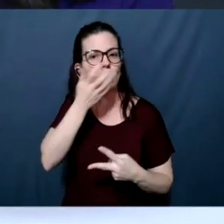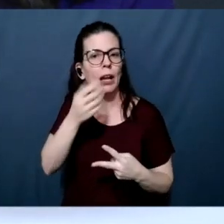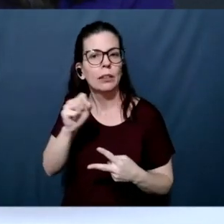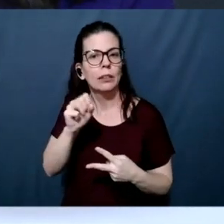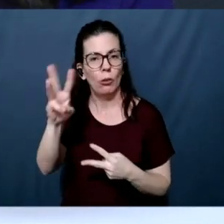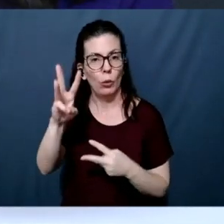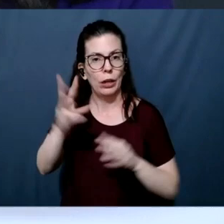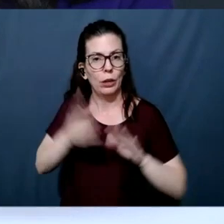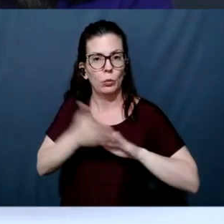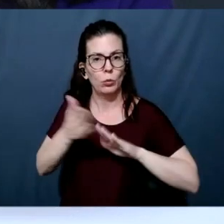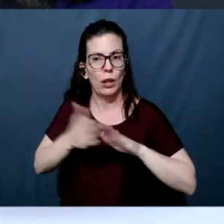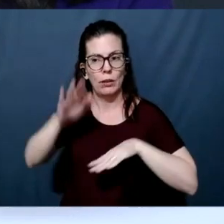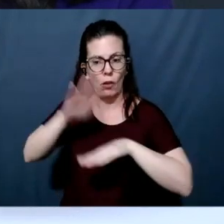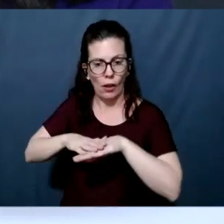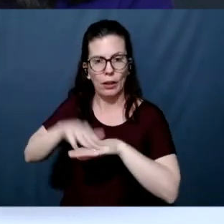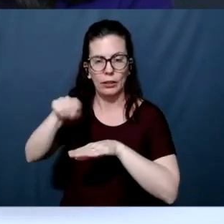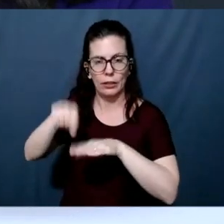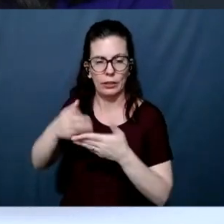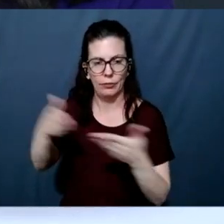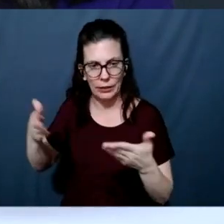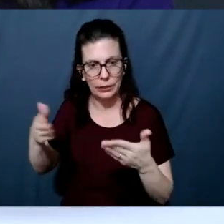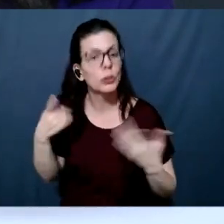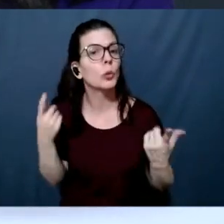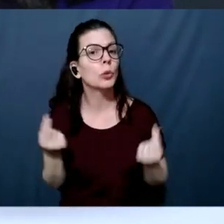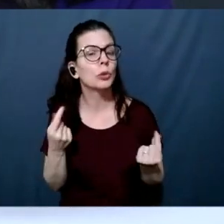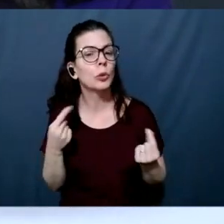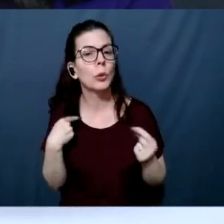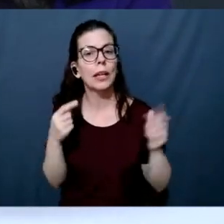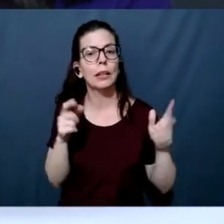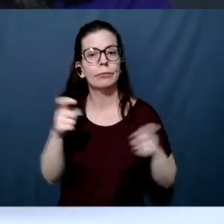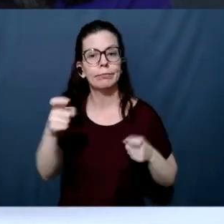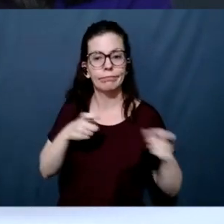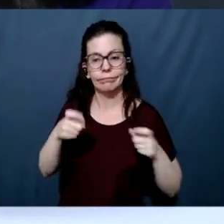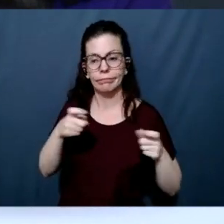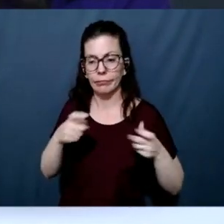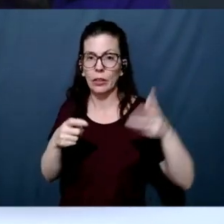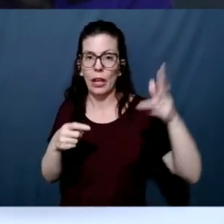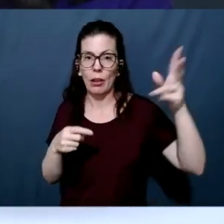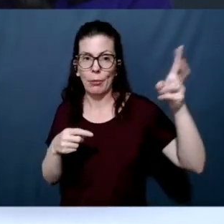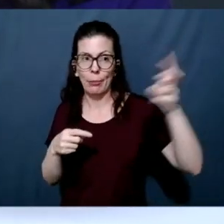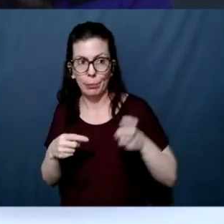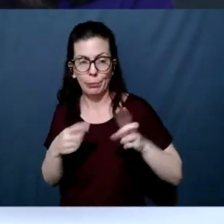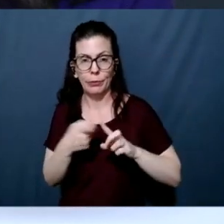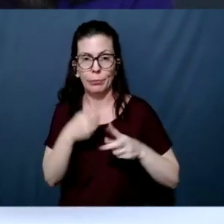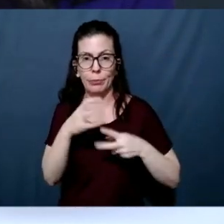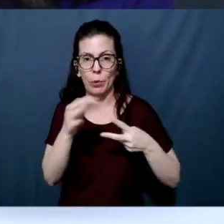And what it basically does is it orchestrates being able to pull components down from the cloud, run those locally,